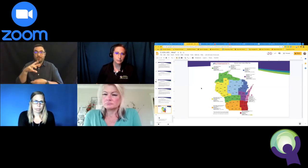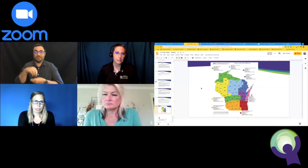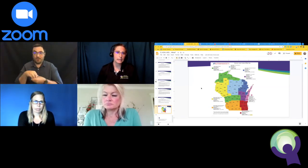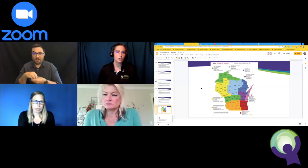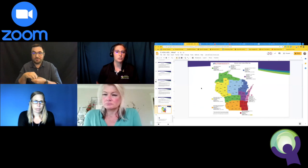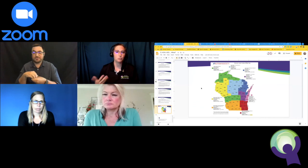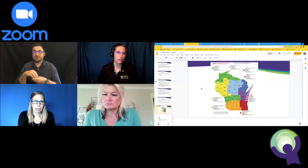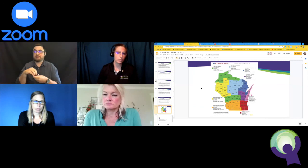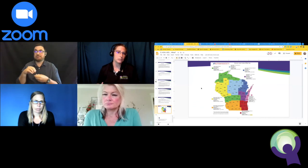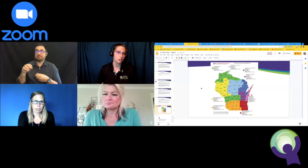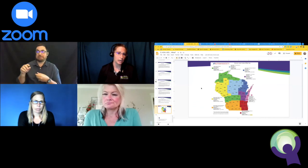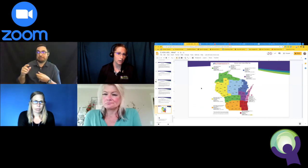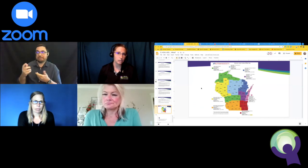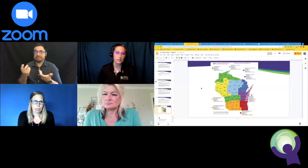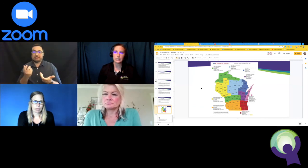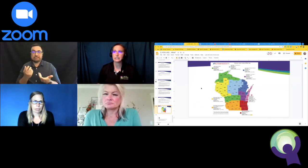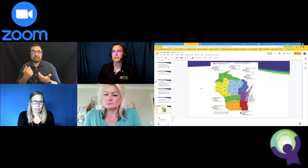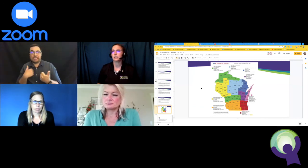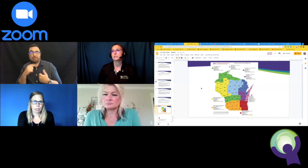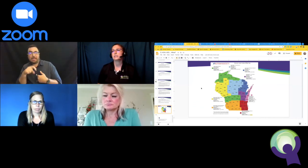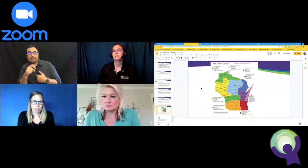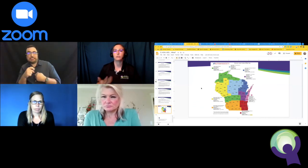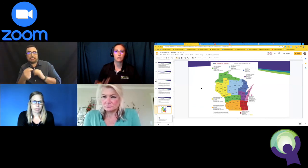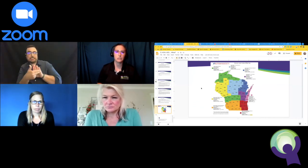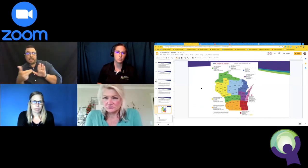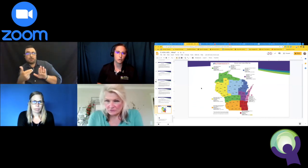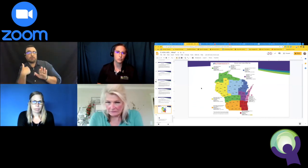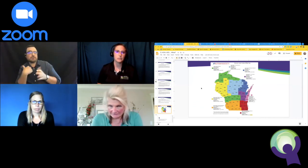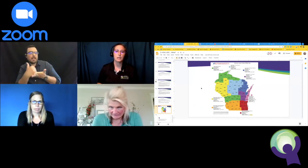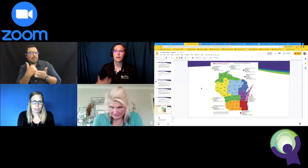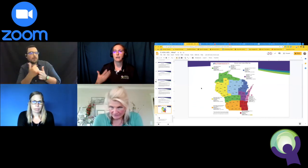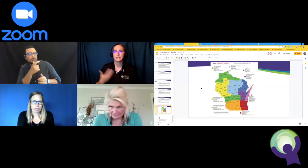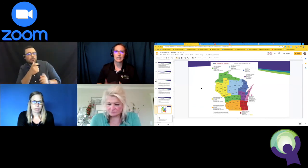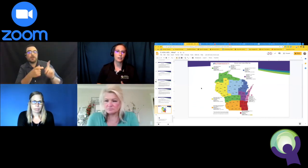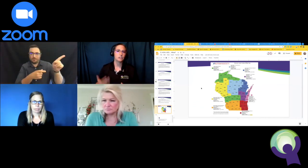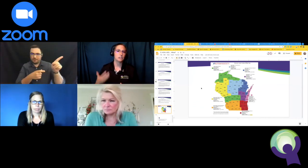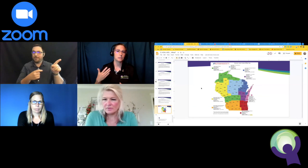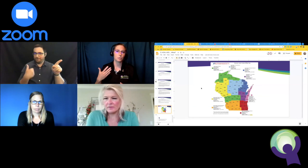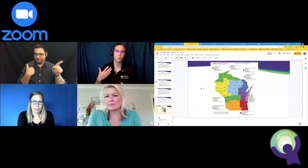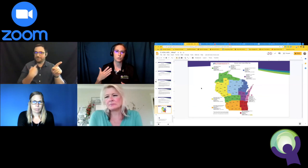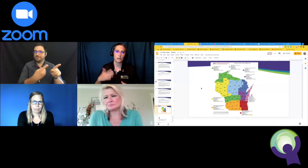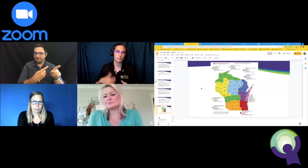diagnosed where in your area you can get diagnoses-- who can do those psychologists or